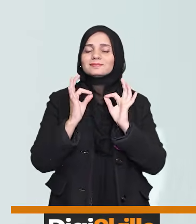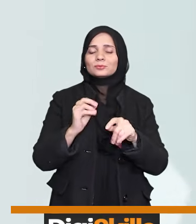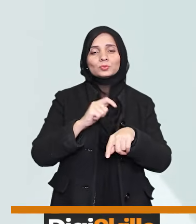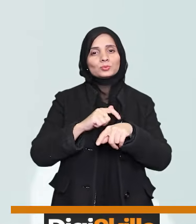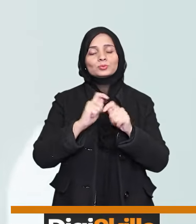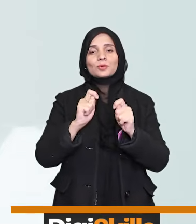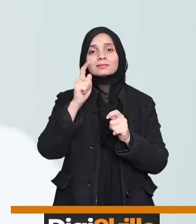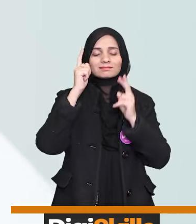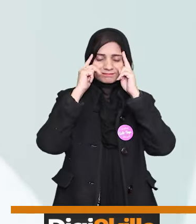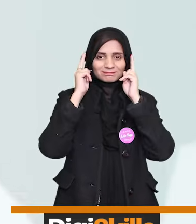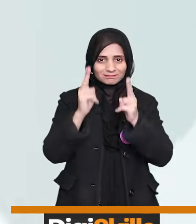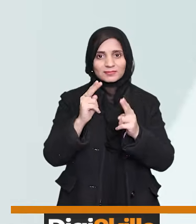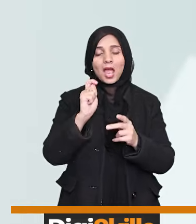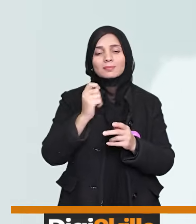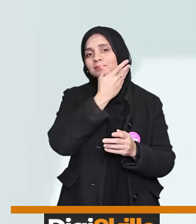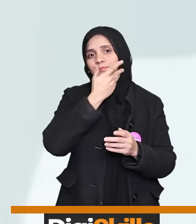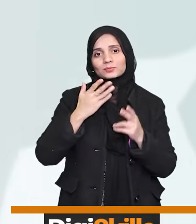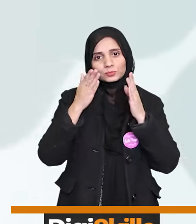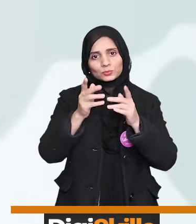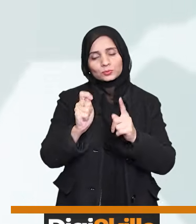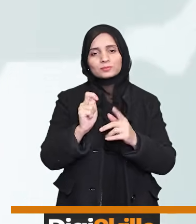please have a positive attitude about the work you are doing